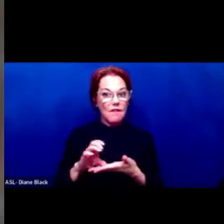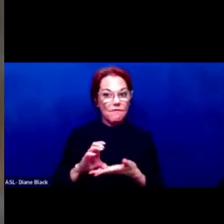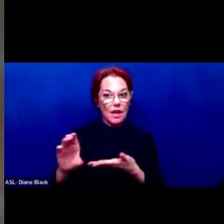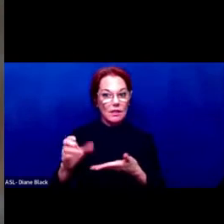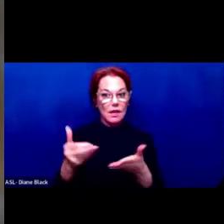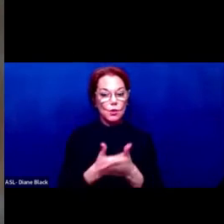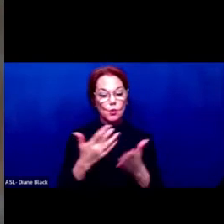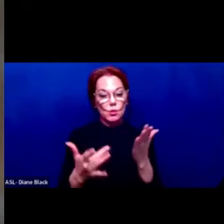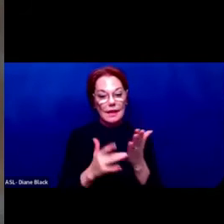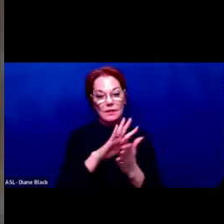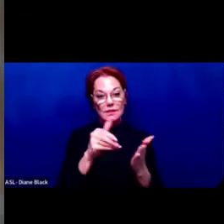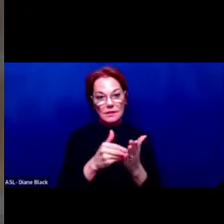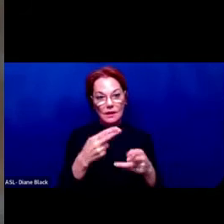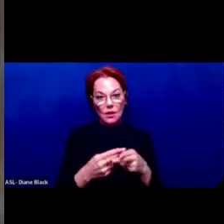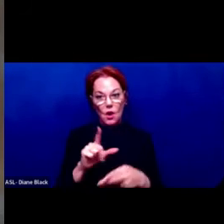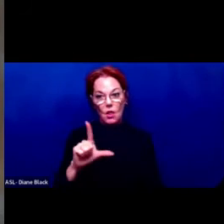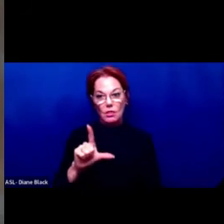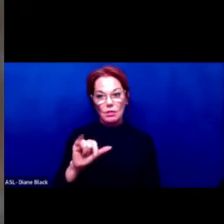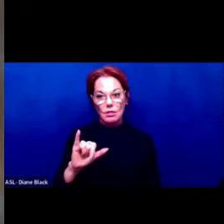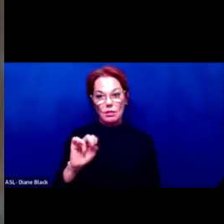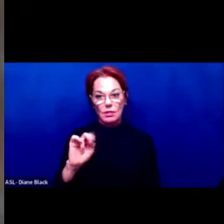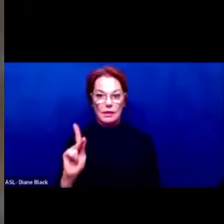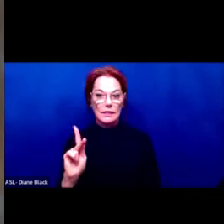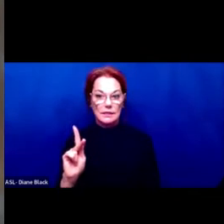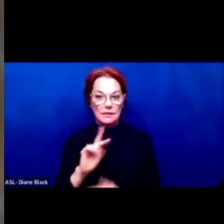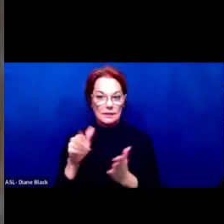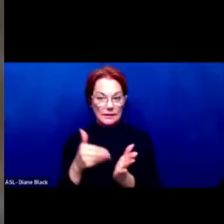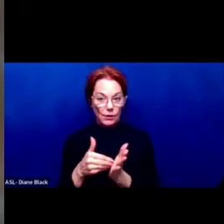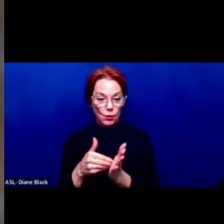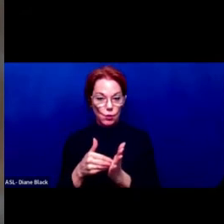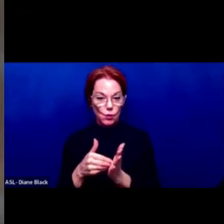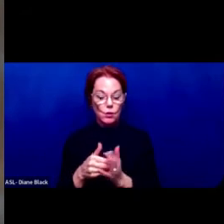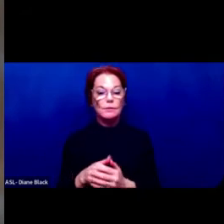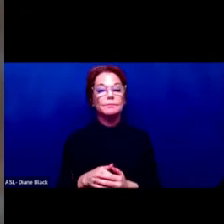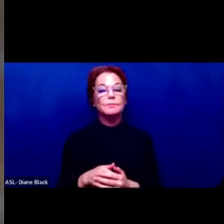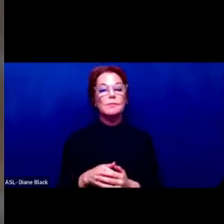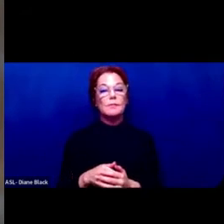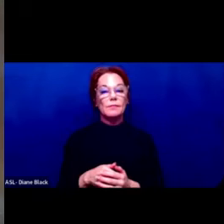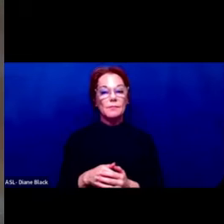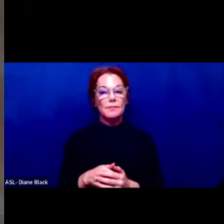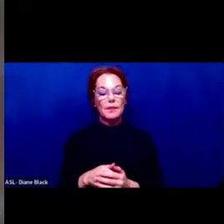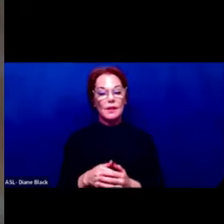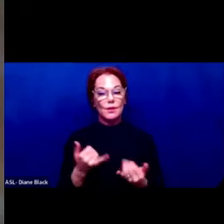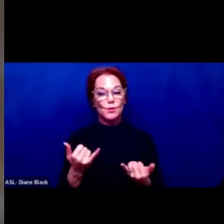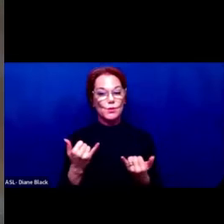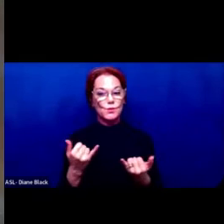assistance center called the LINK Center. And the panelists that I'm presenting with today